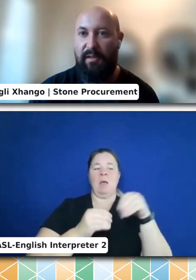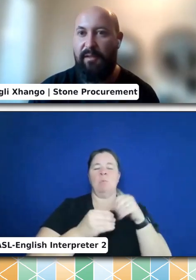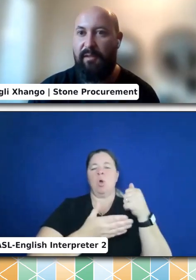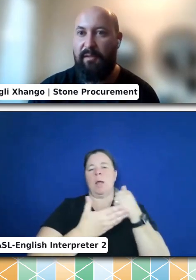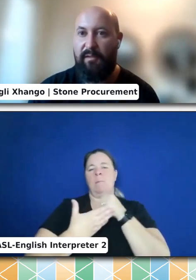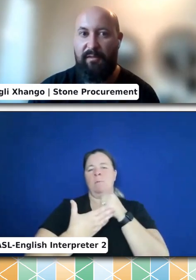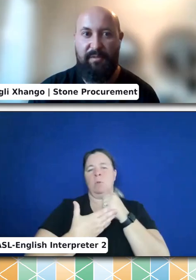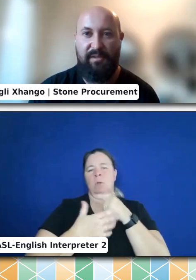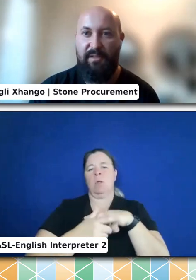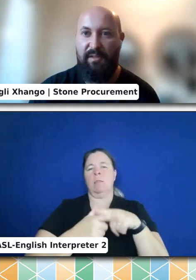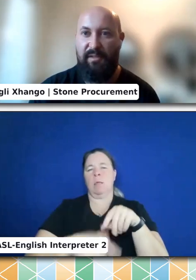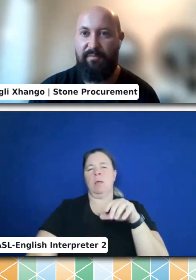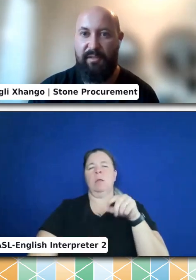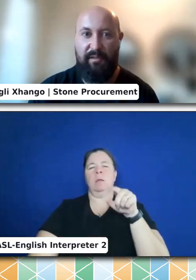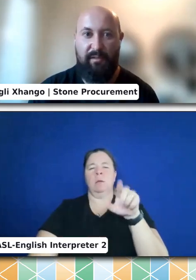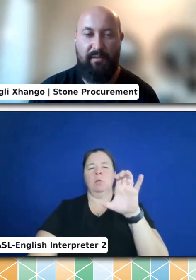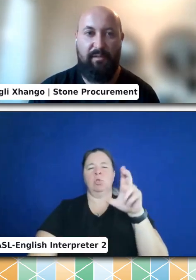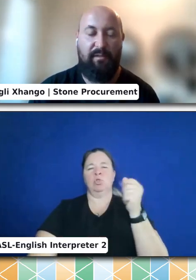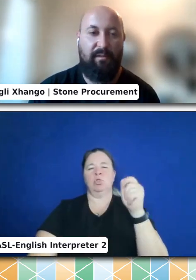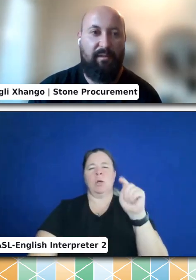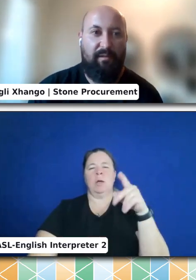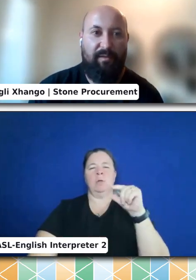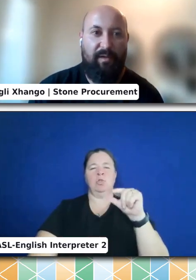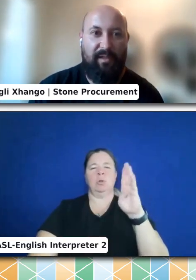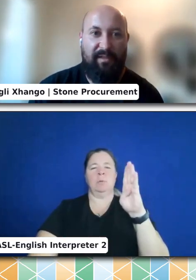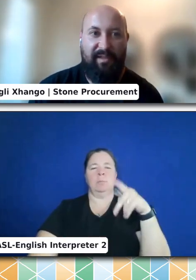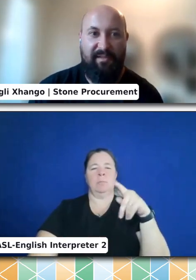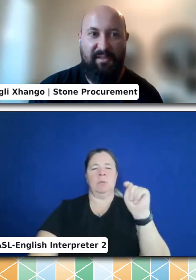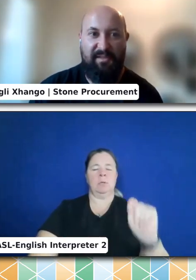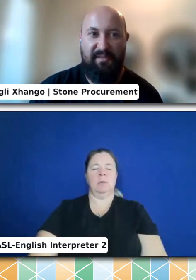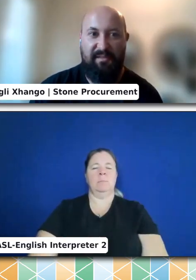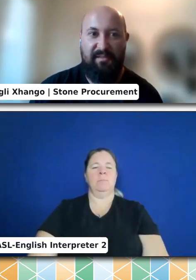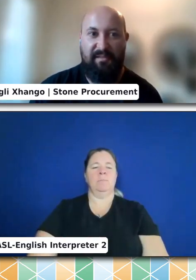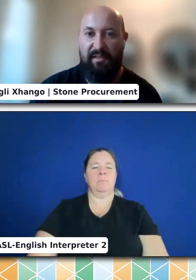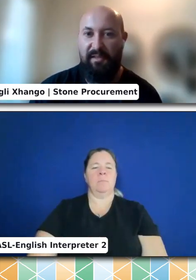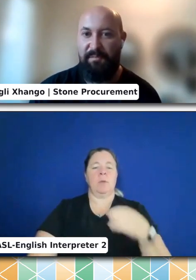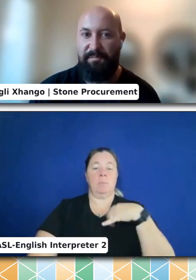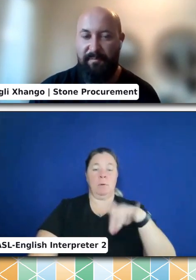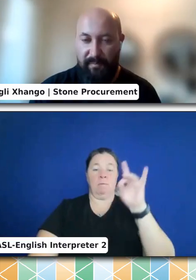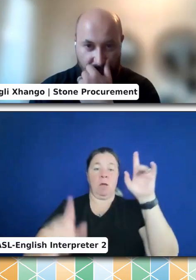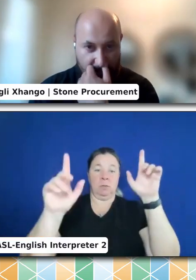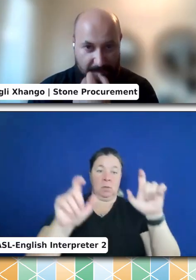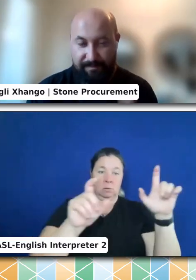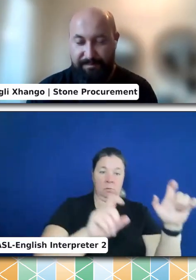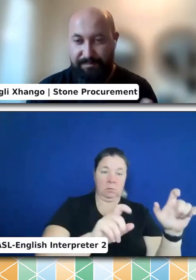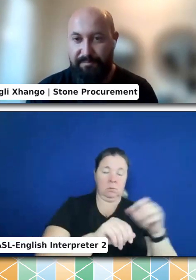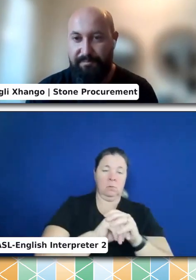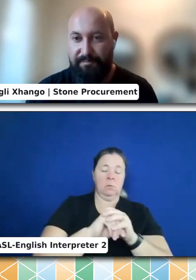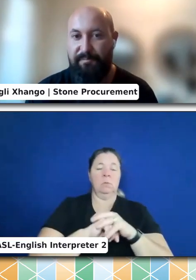Uh, let me see if I can… Find a test, um…